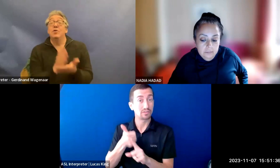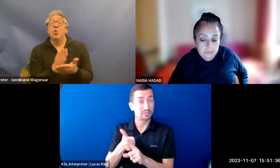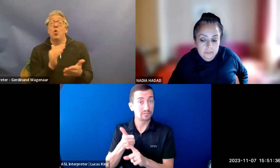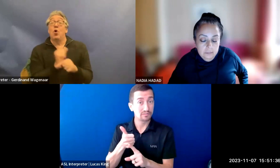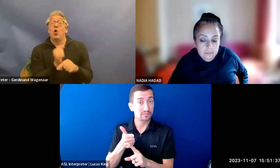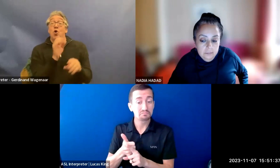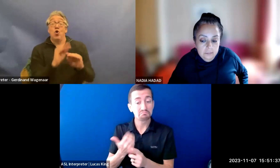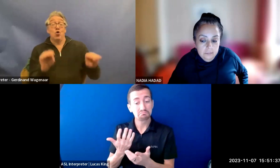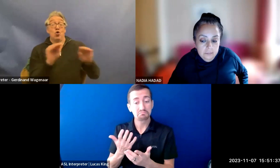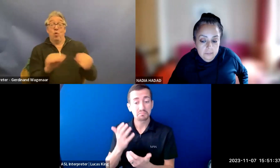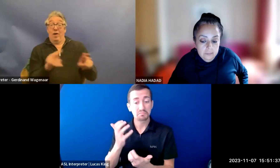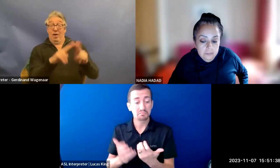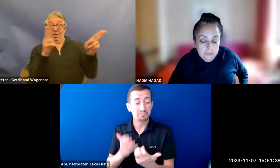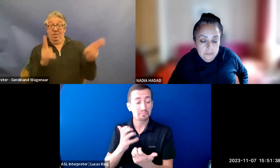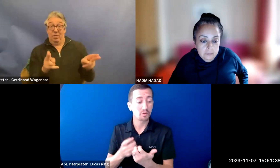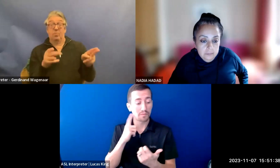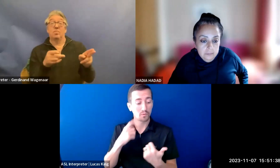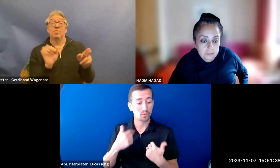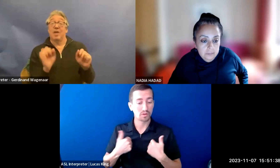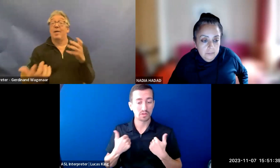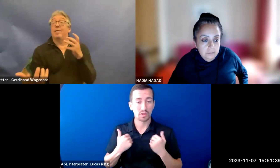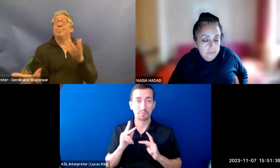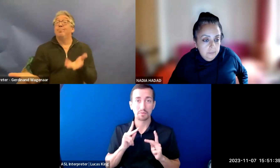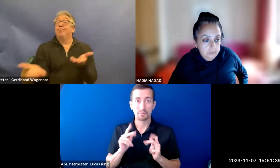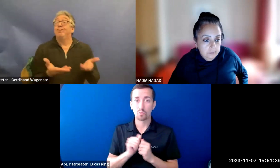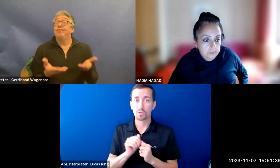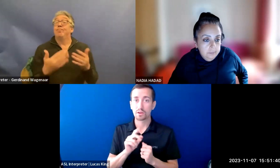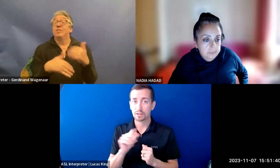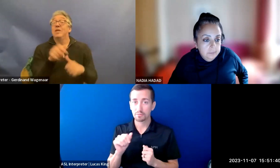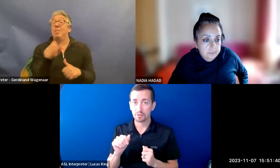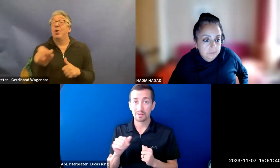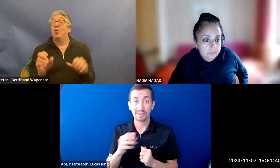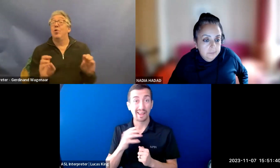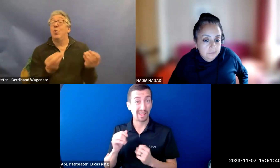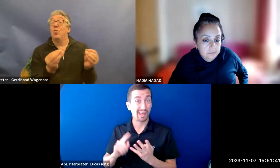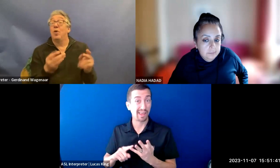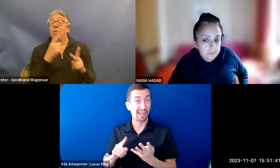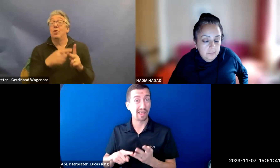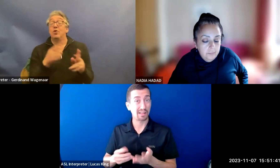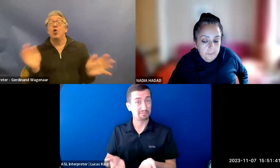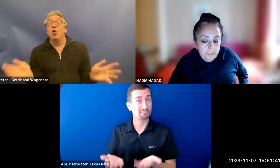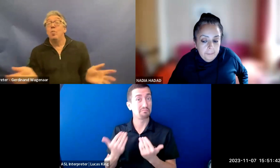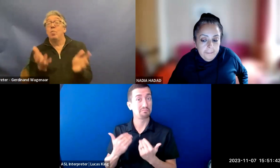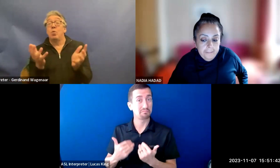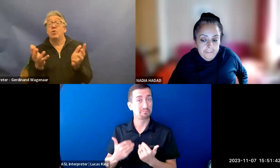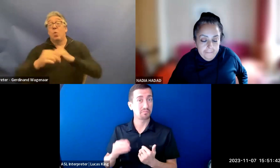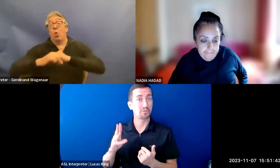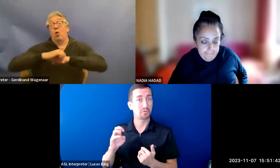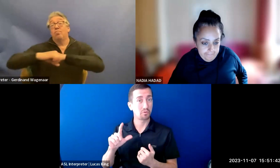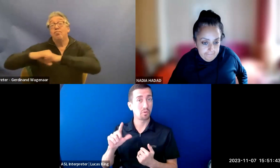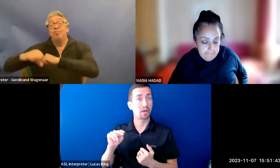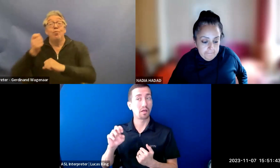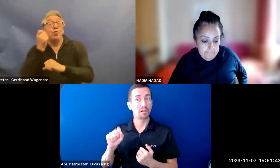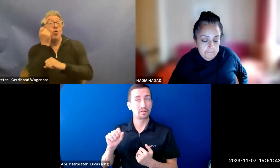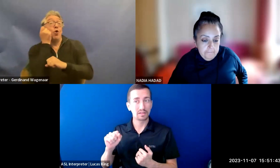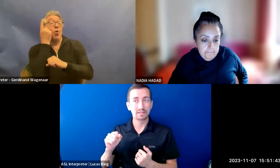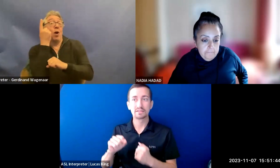to young Persons with Disabilities as well as the promotion of awareness raising campaigns for the private sector